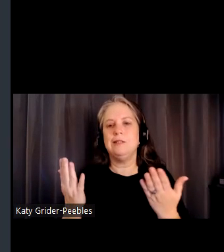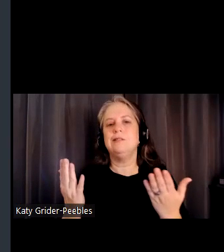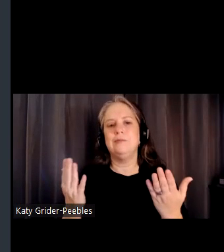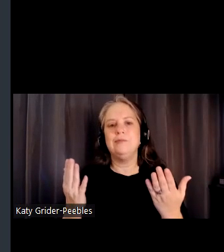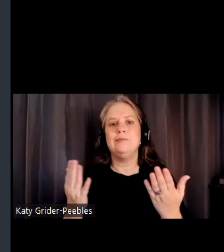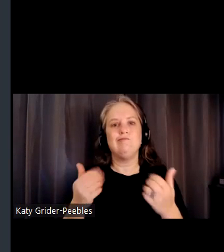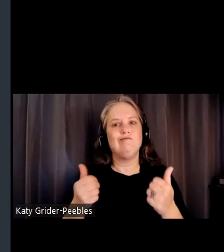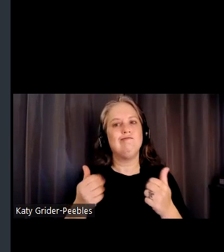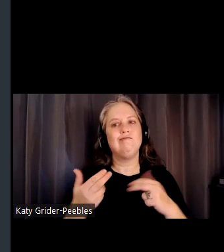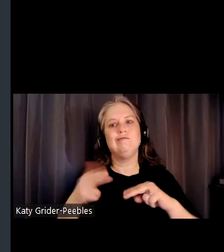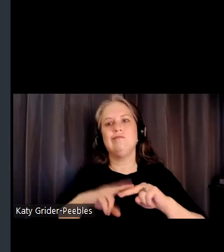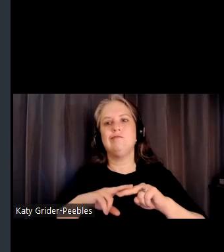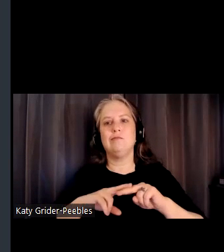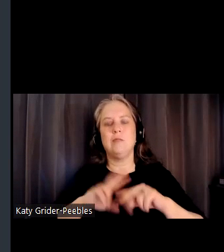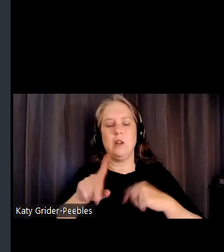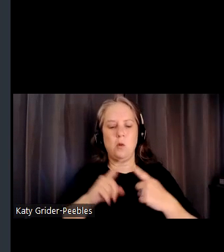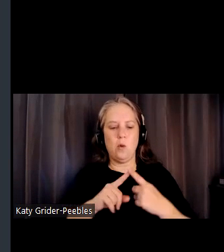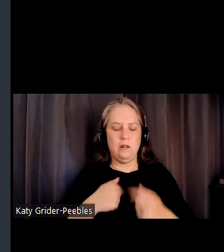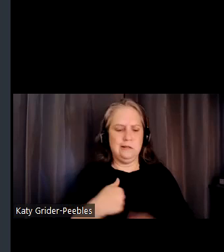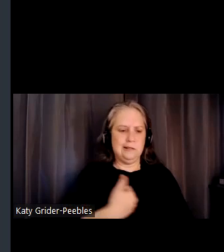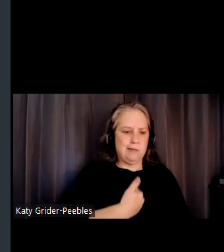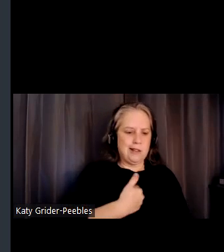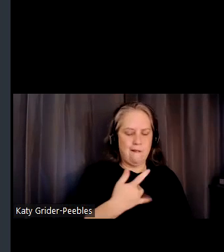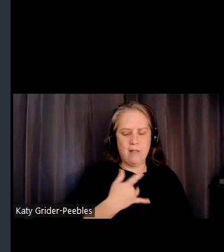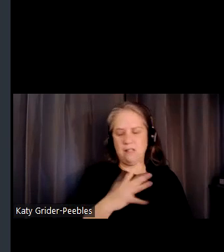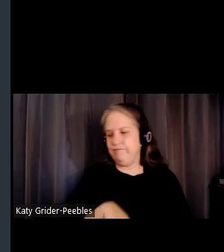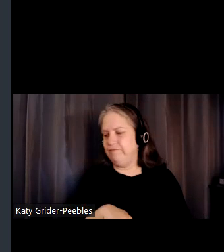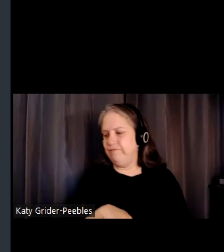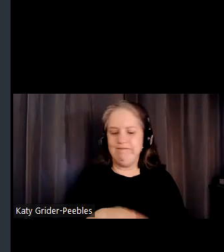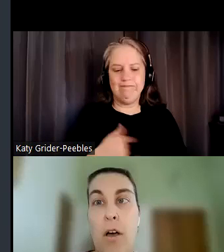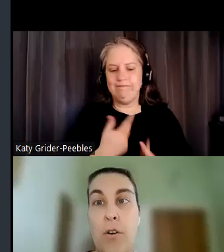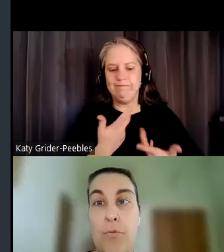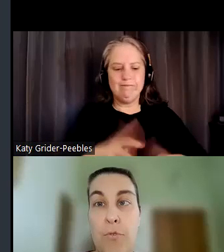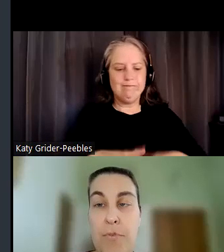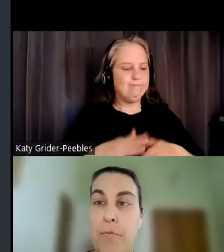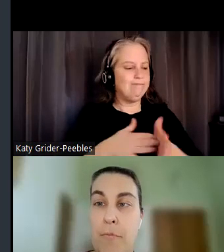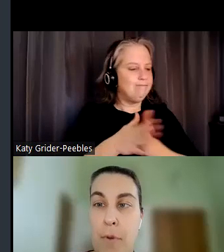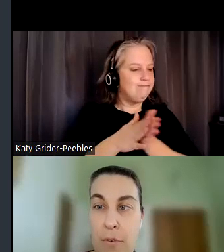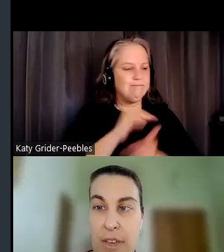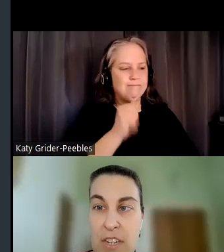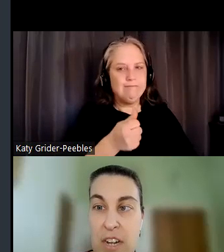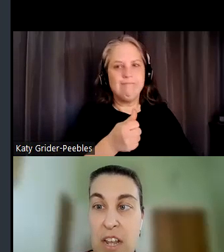motivation, the diversity in a group can increase our group motivation.